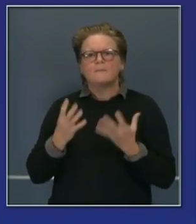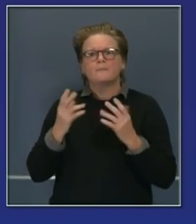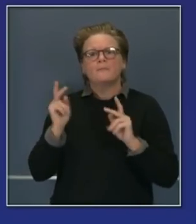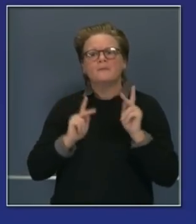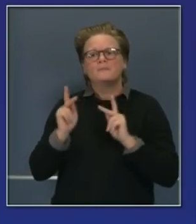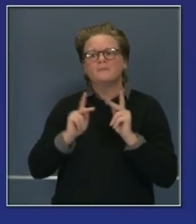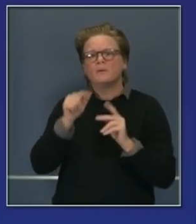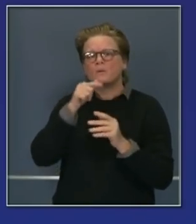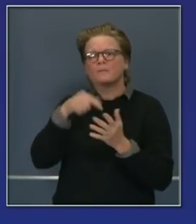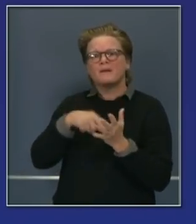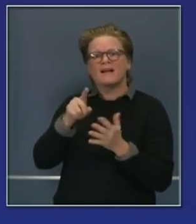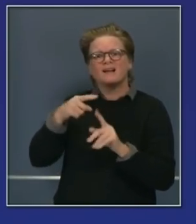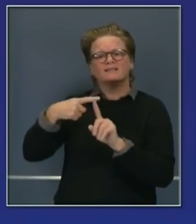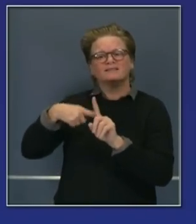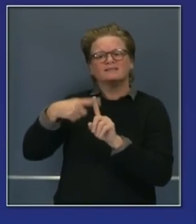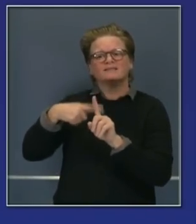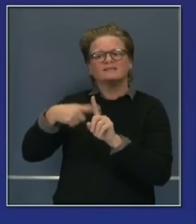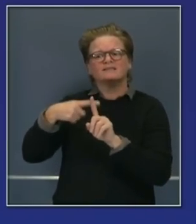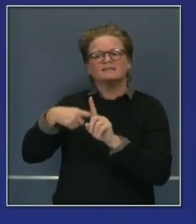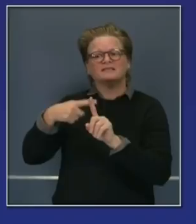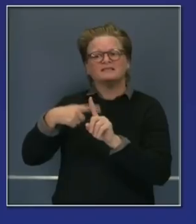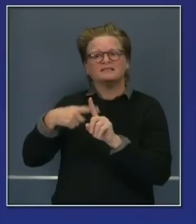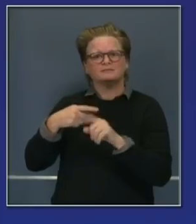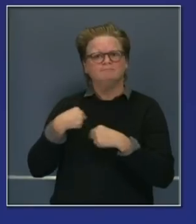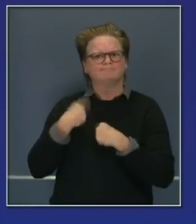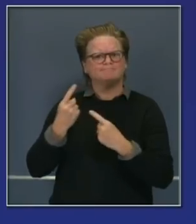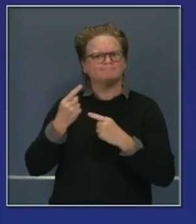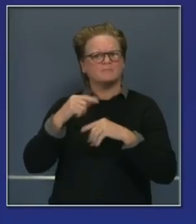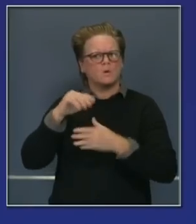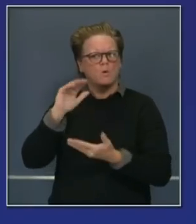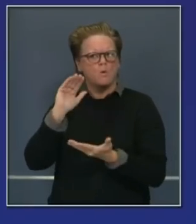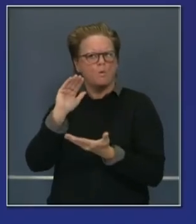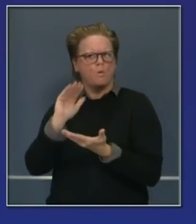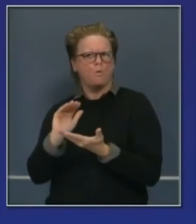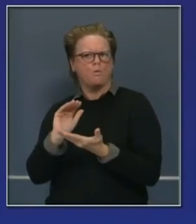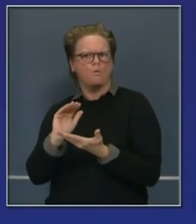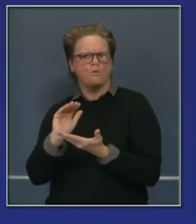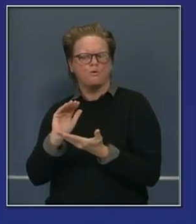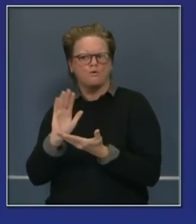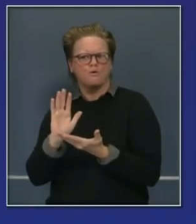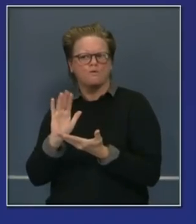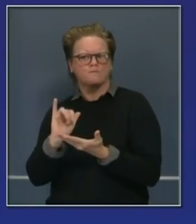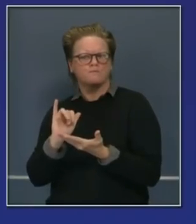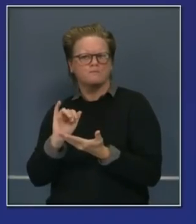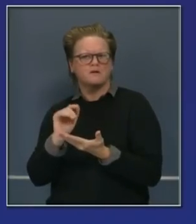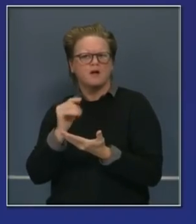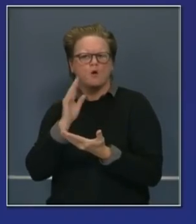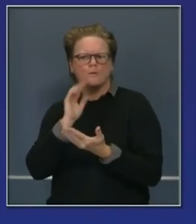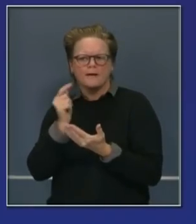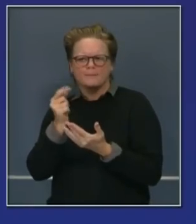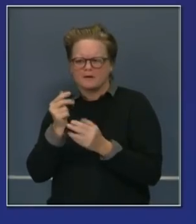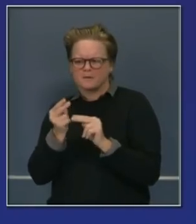RECORD LOW PREMIUM CHANGES THIS YEAR DESPITE ALL OF THE VANDALISM BY THE CURRENT ADMINISTRATION IN WASHINGTON,